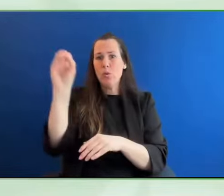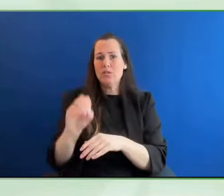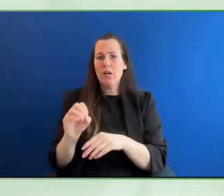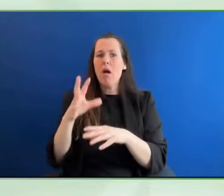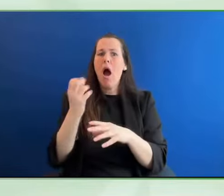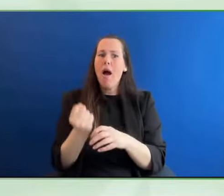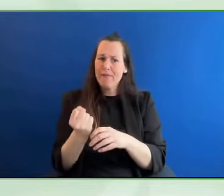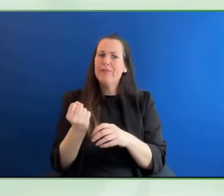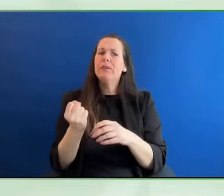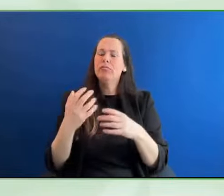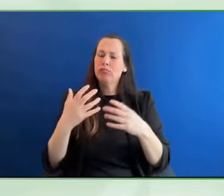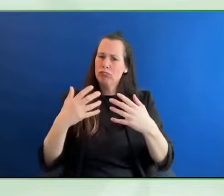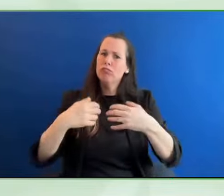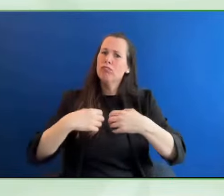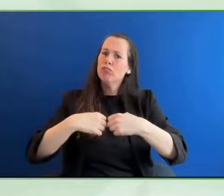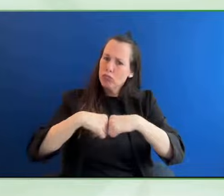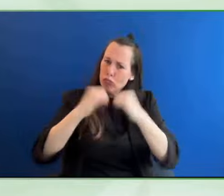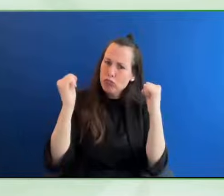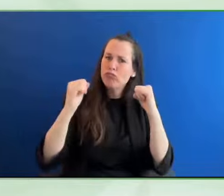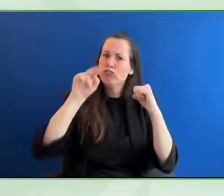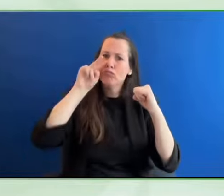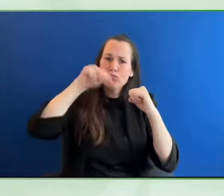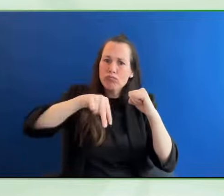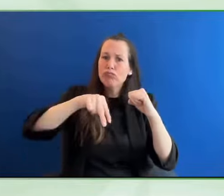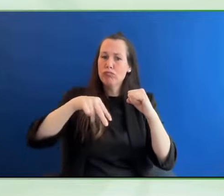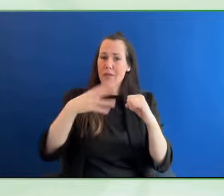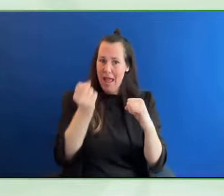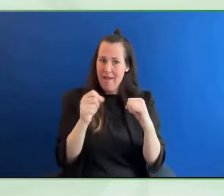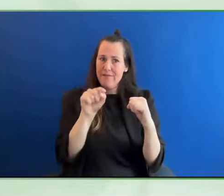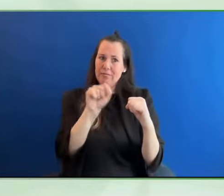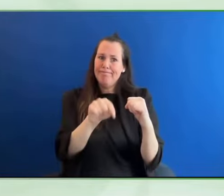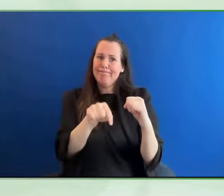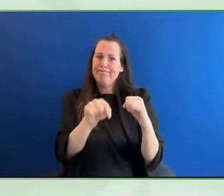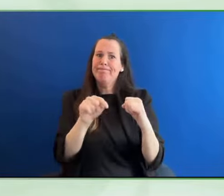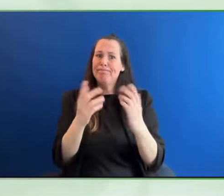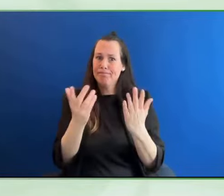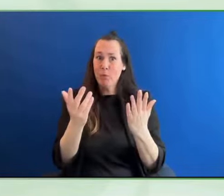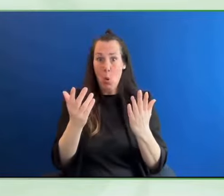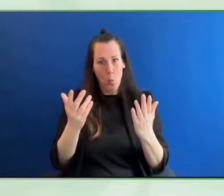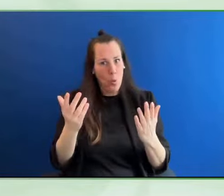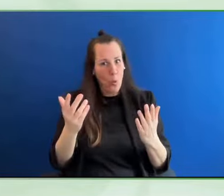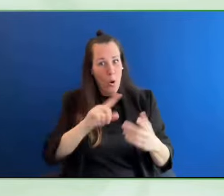tell people I'm seriously neurodivergence, in the early 90s they had no idea what to do with me.